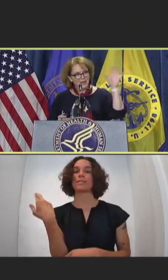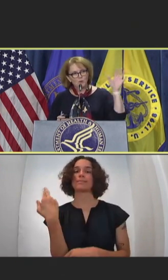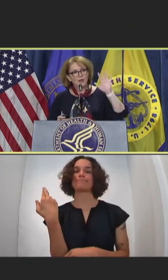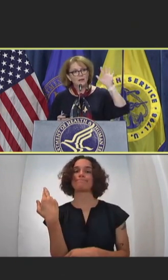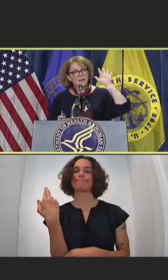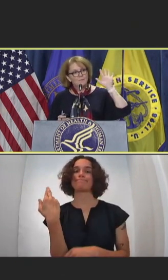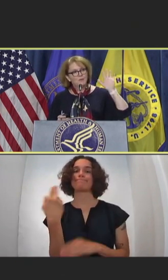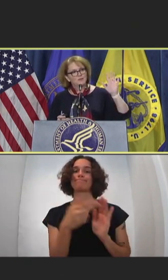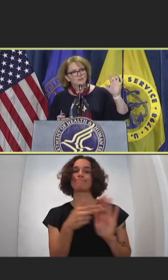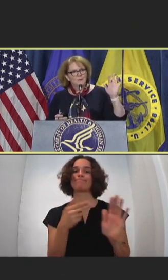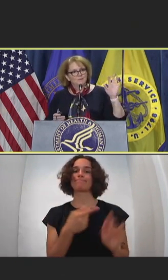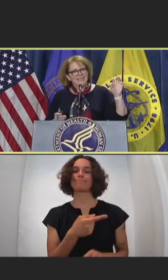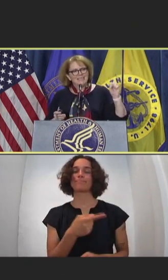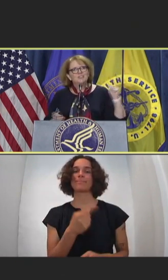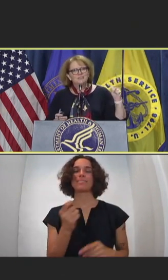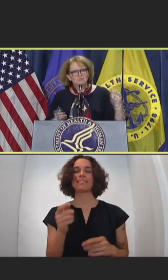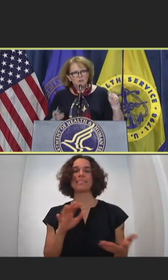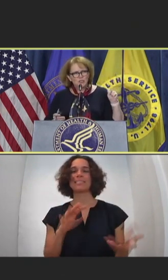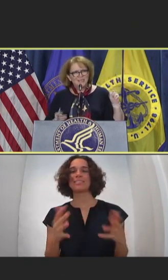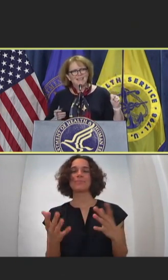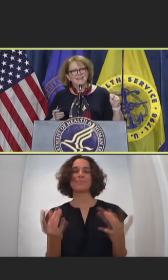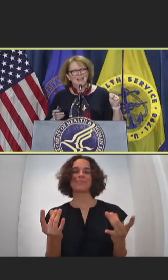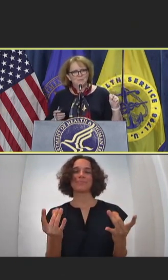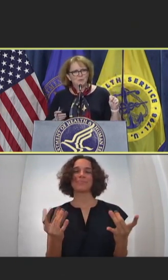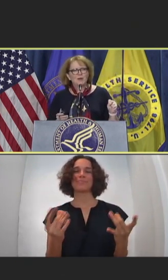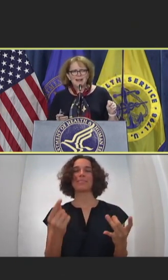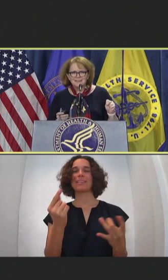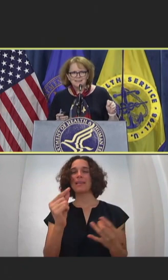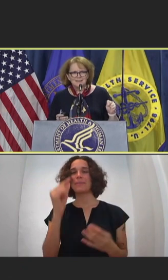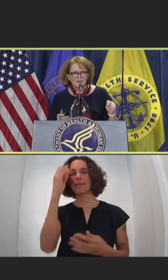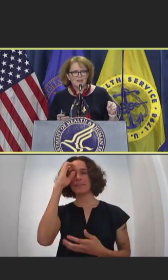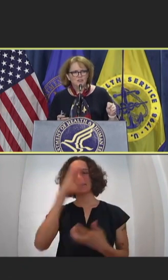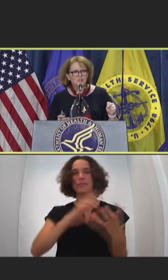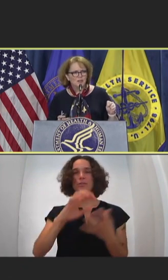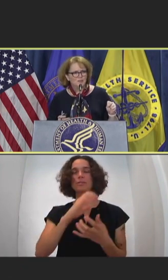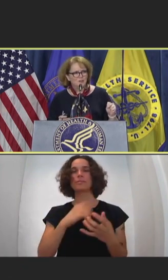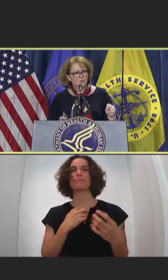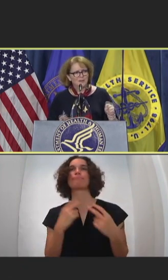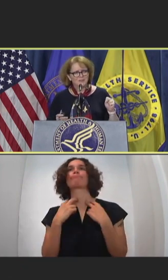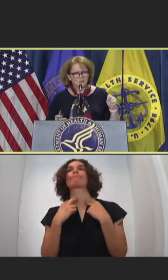where there's some confusion and paralysis about just what to do. Because there's some